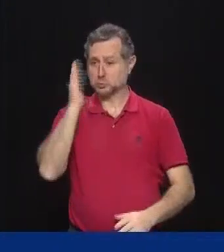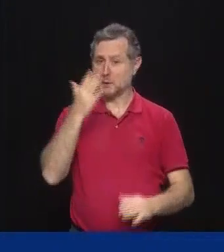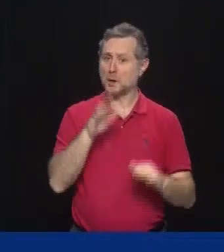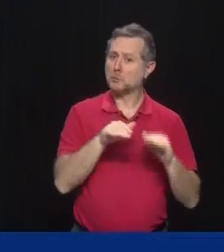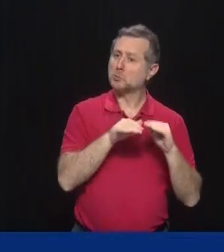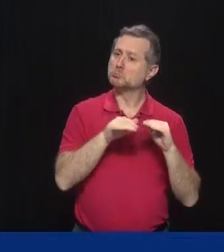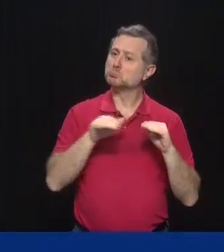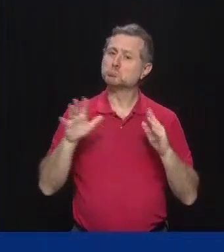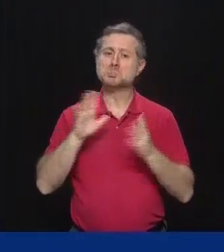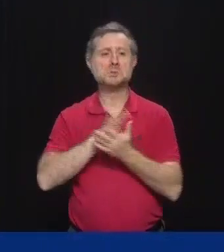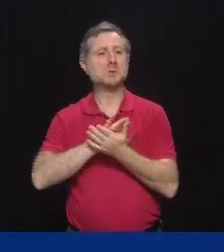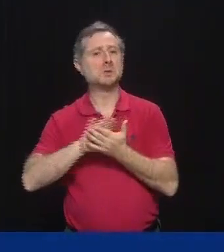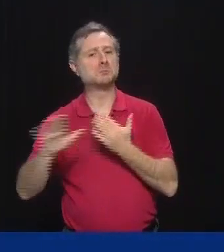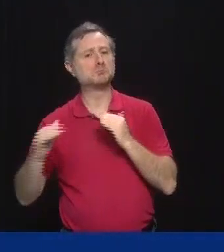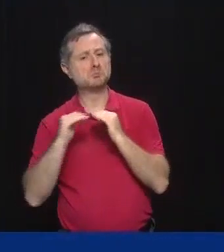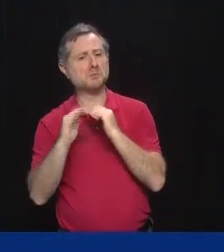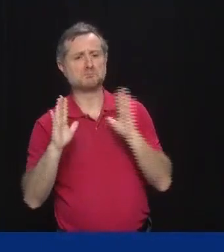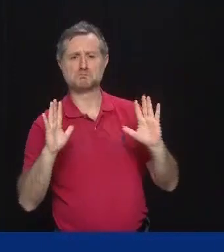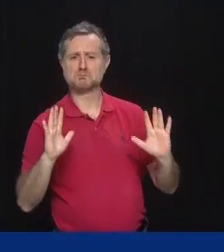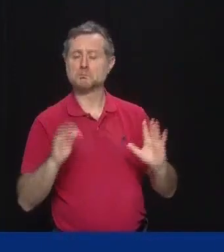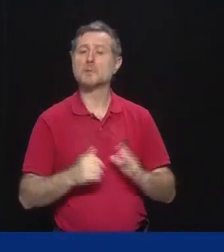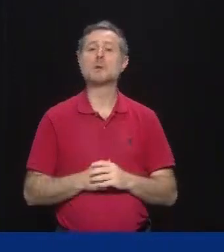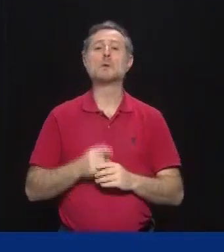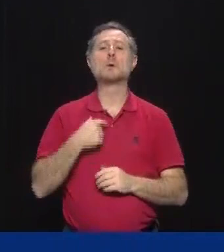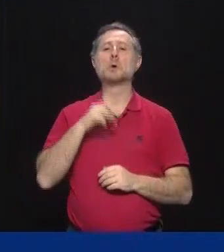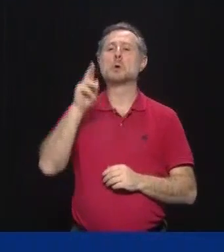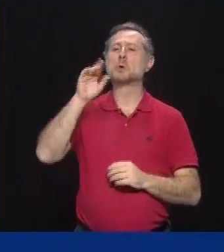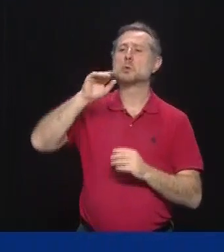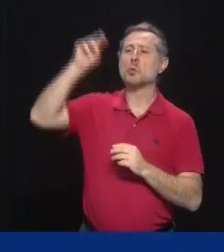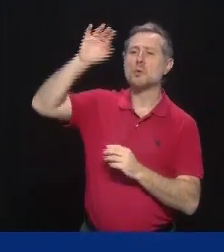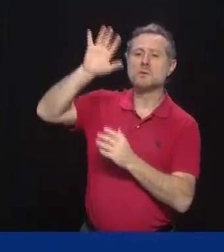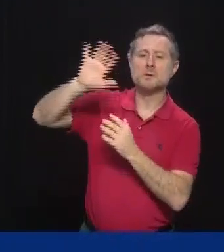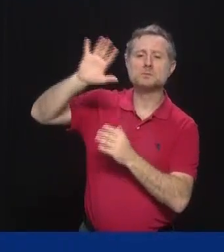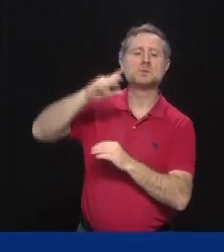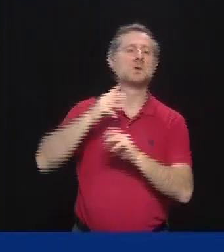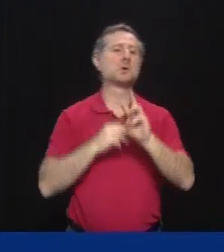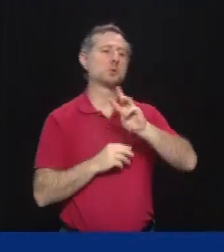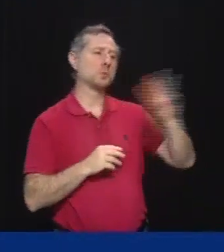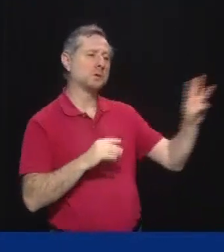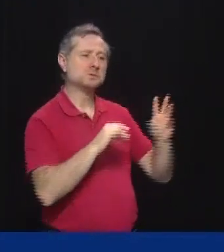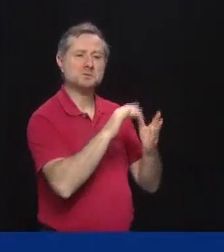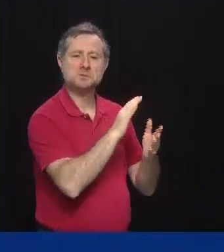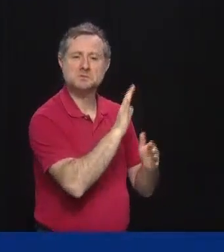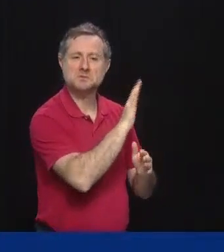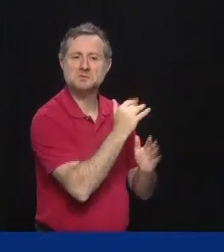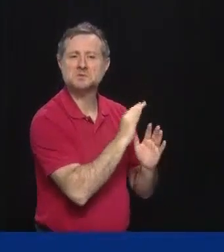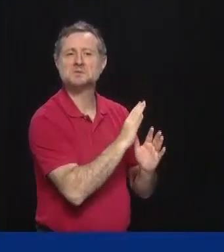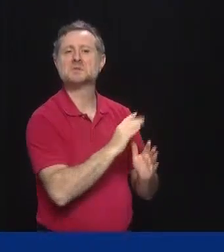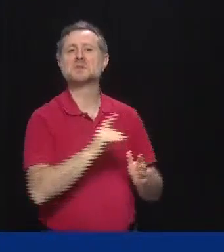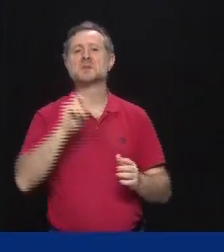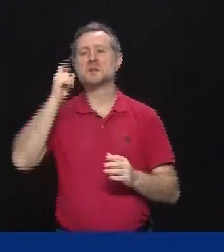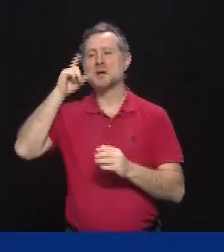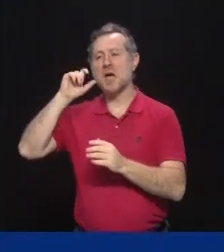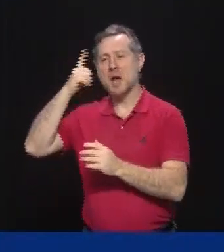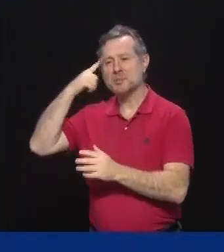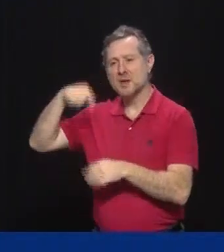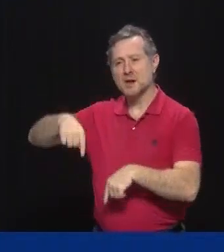THE SEVEN-DAY AVERAGE LOOKING BETTER. LOOKING LIKE WE HIT A NICE PLATEAU FOR NOW.